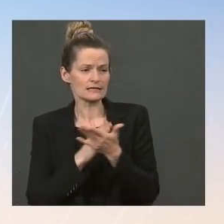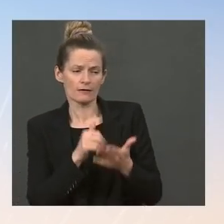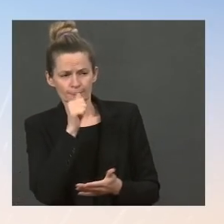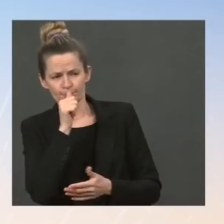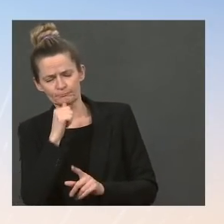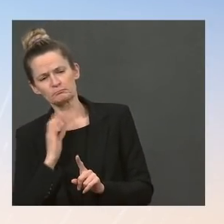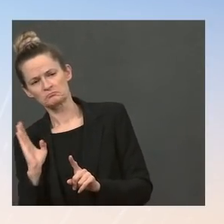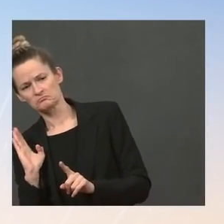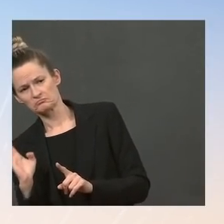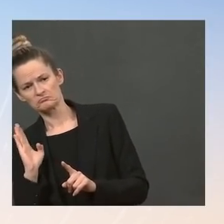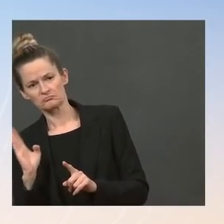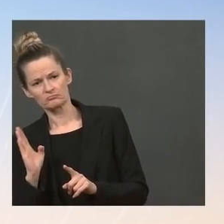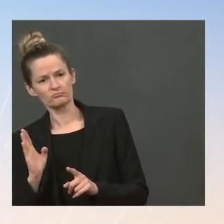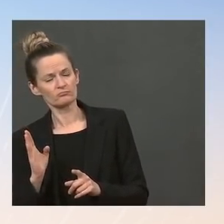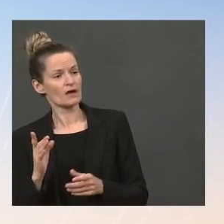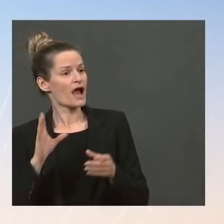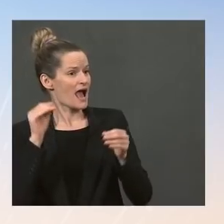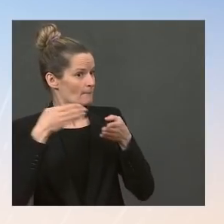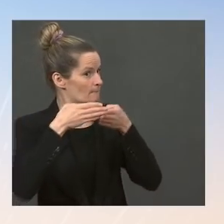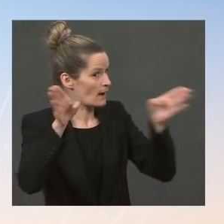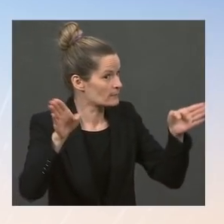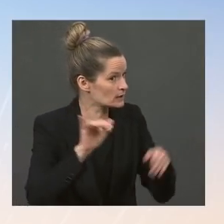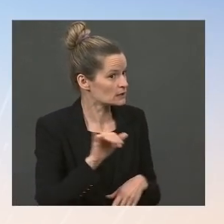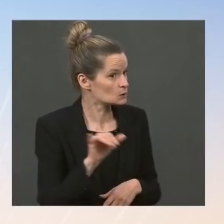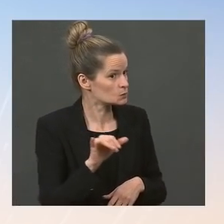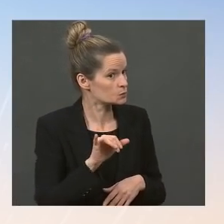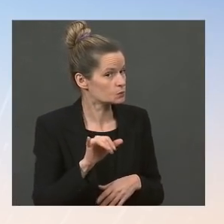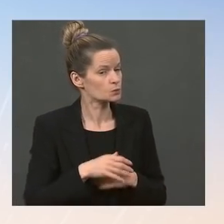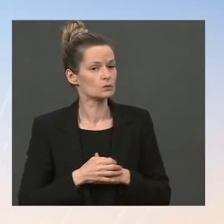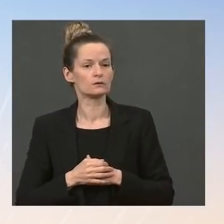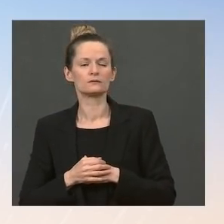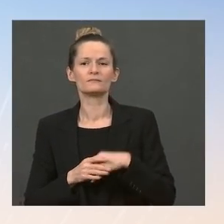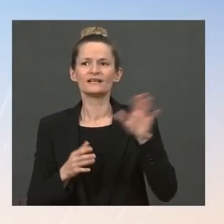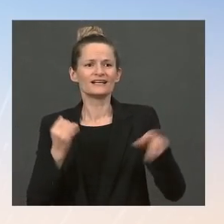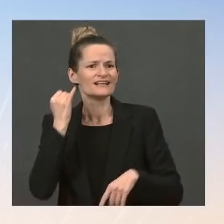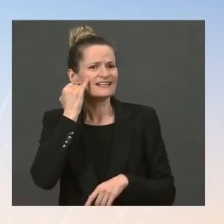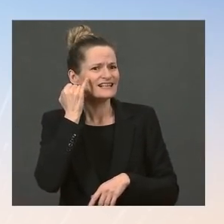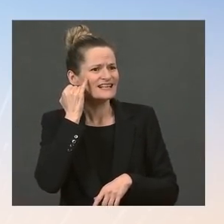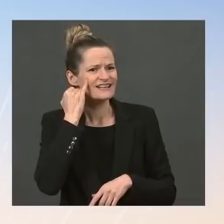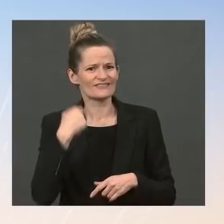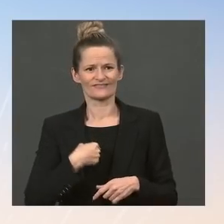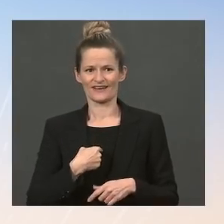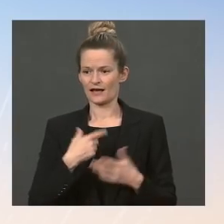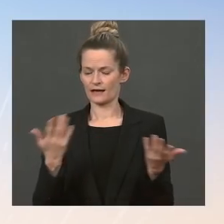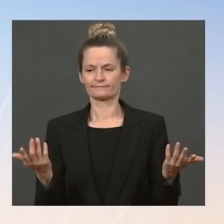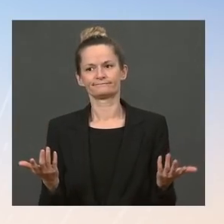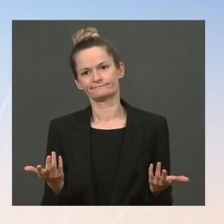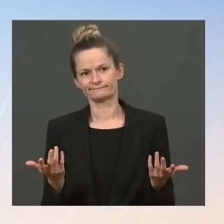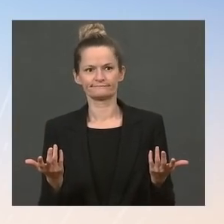And I would say that if we believed that everybody who had skepticism about the vaccine